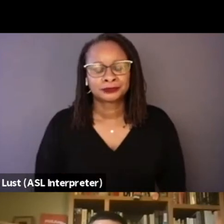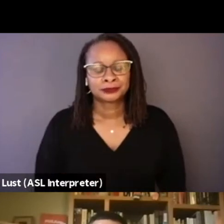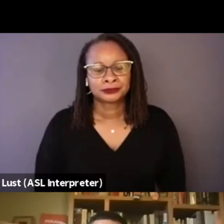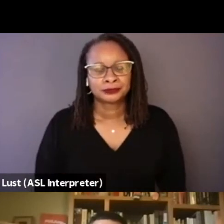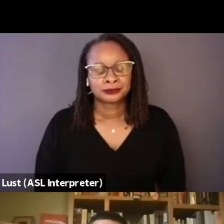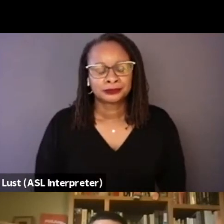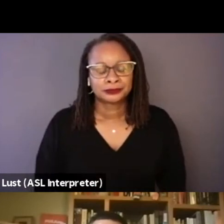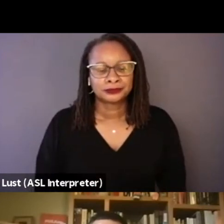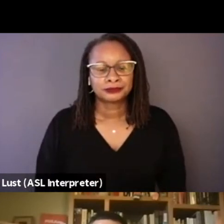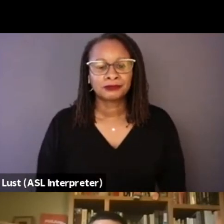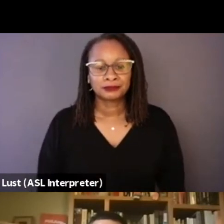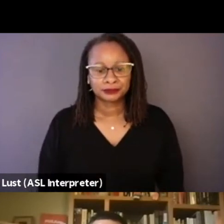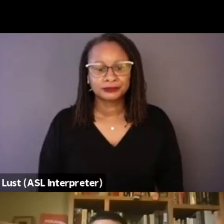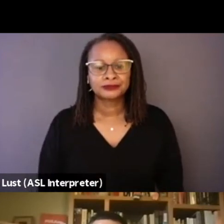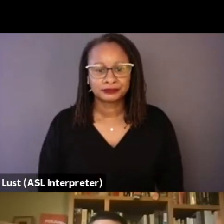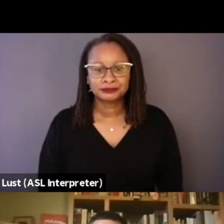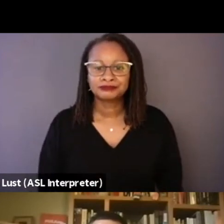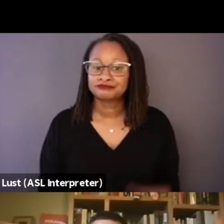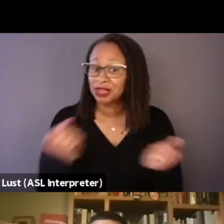everything that he's been able to overcome.